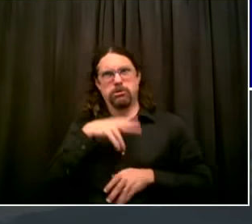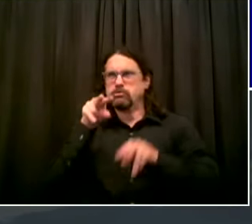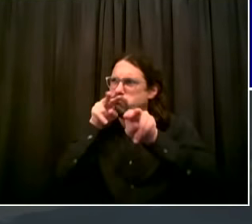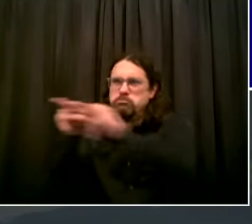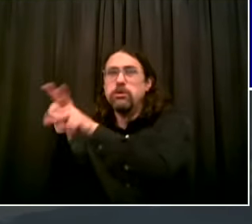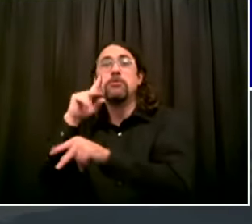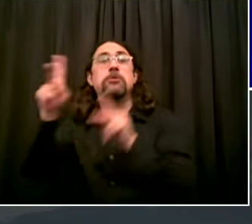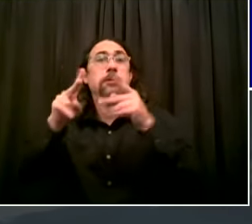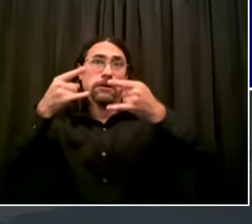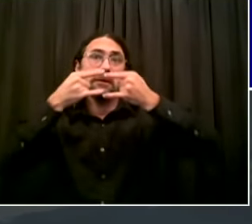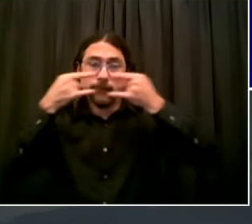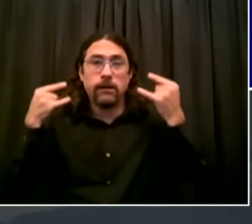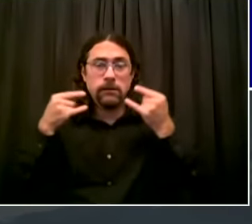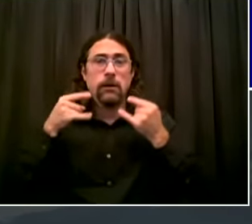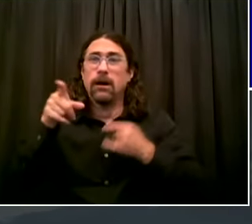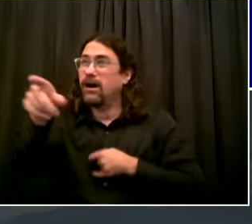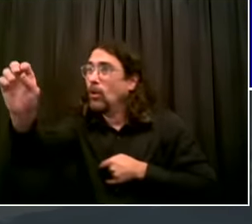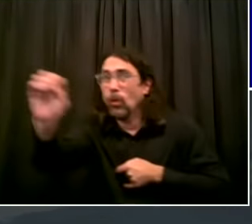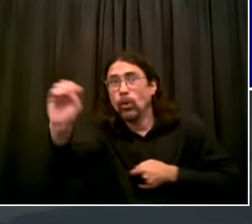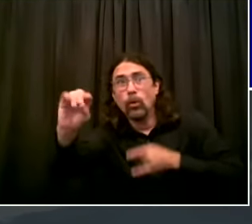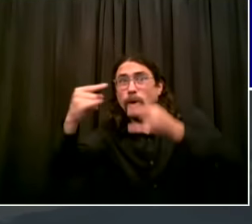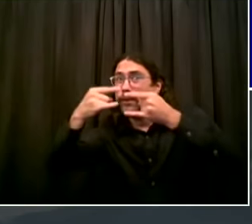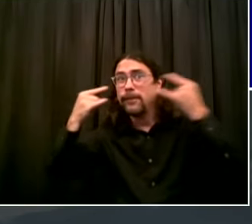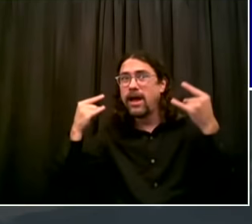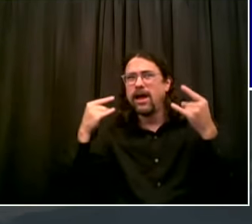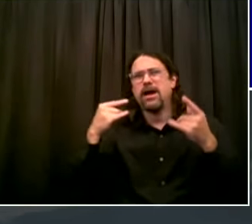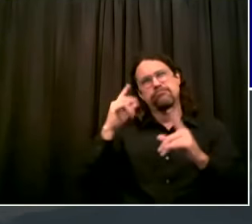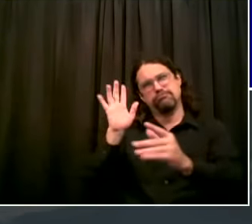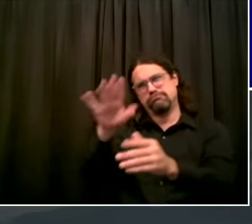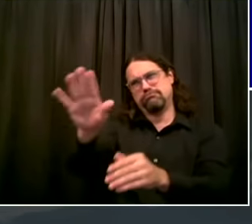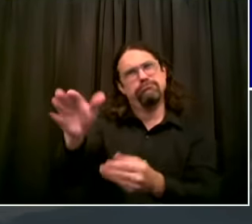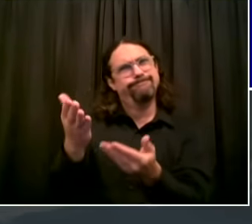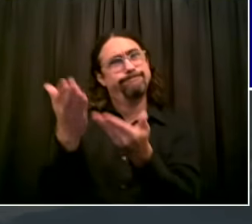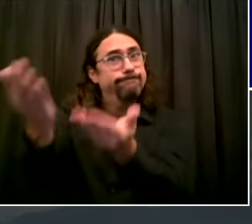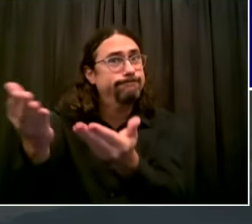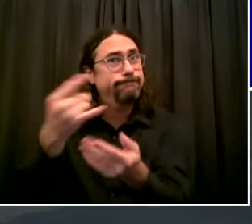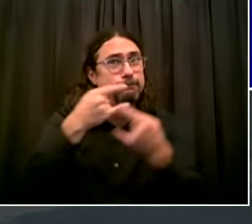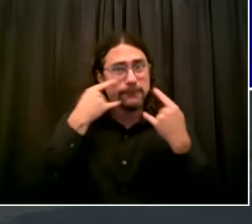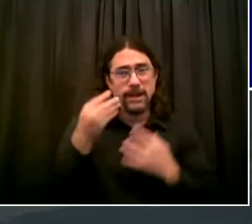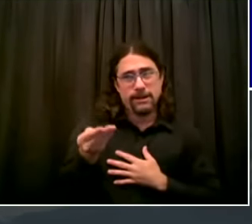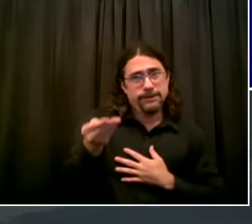EASIER ALL OF THE TIME.